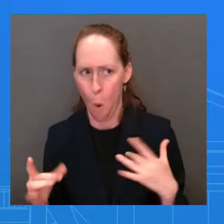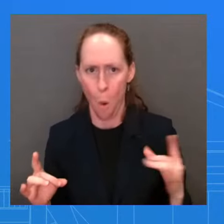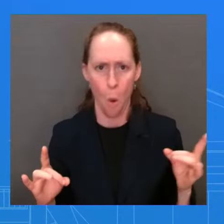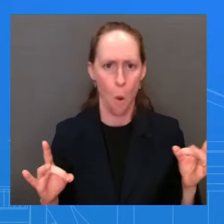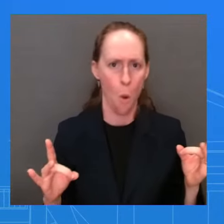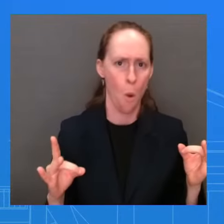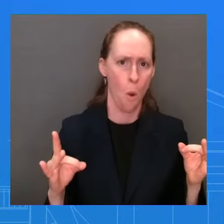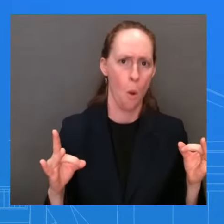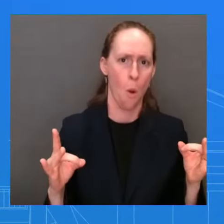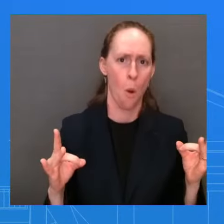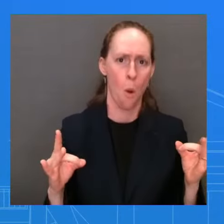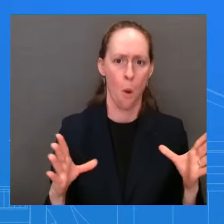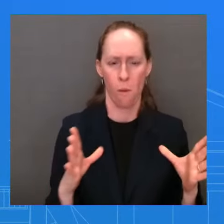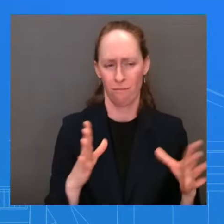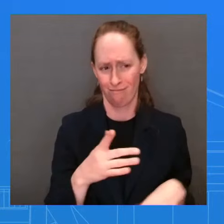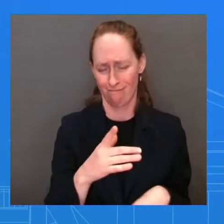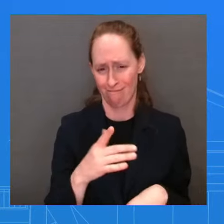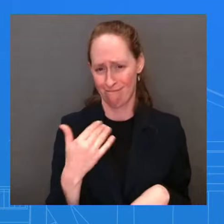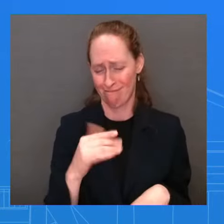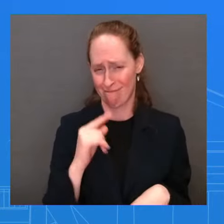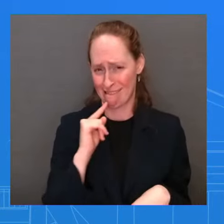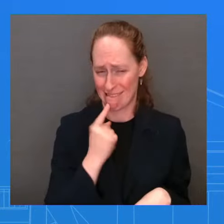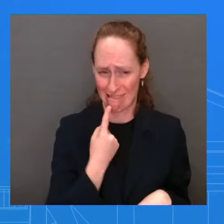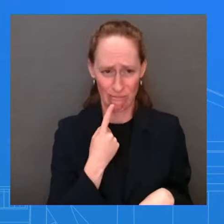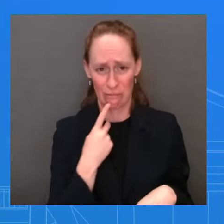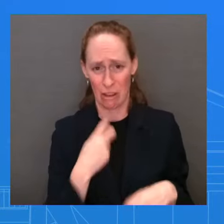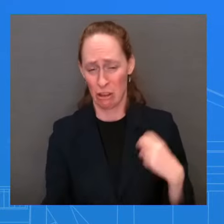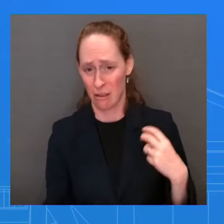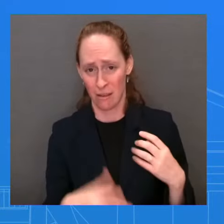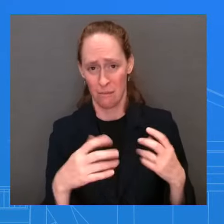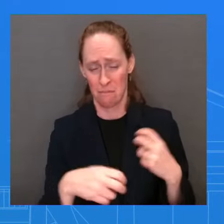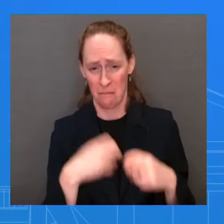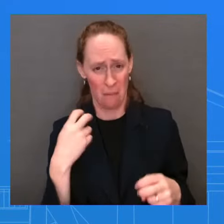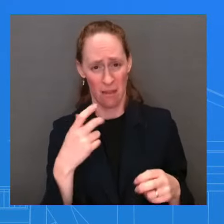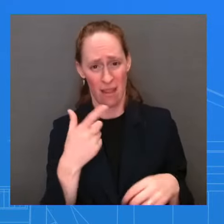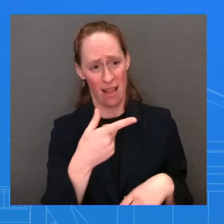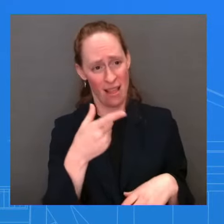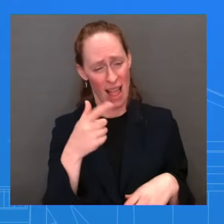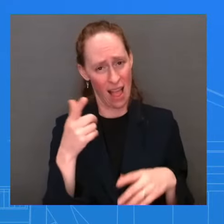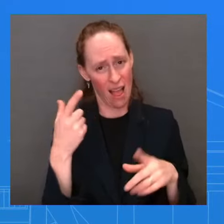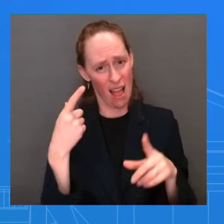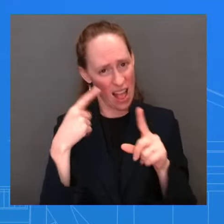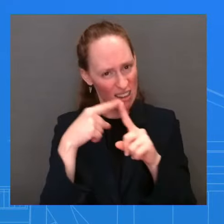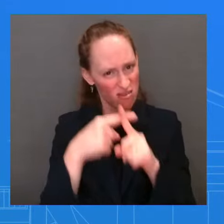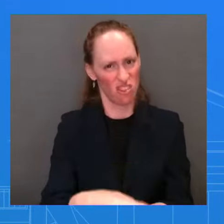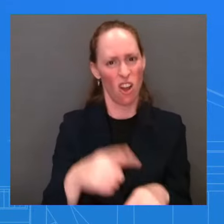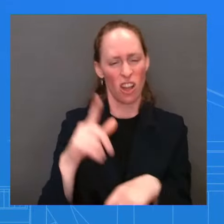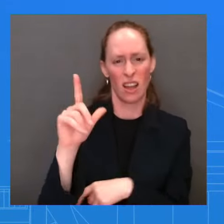and he brings that up when he has meetings with world leaders just across -- across the globe.